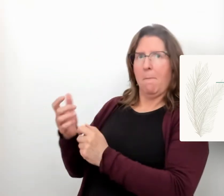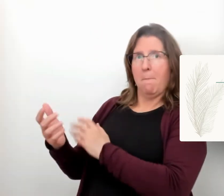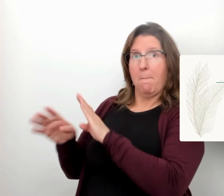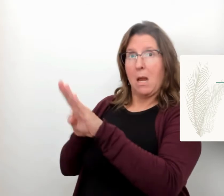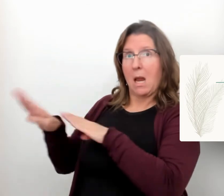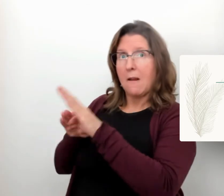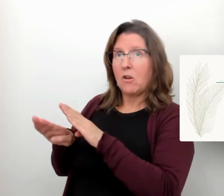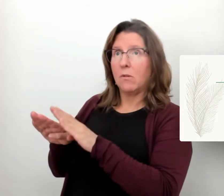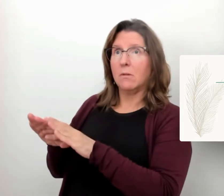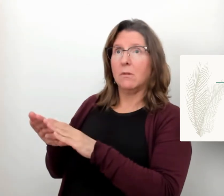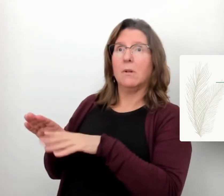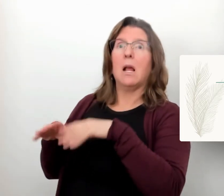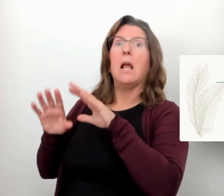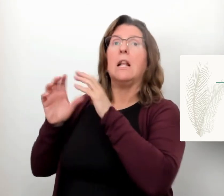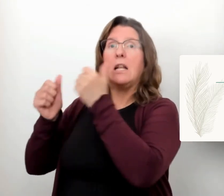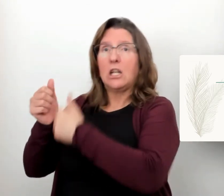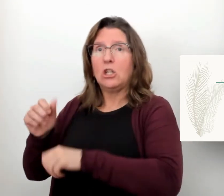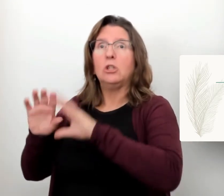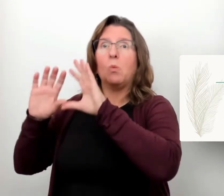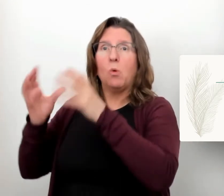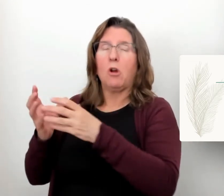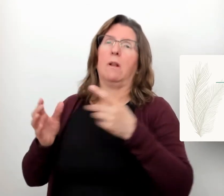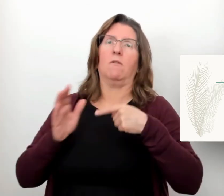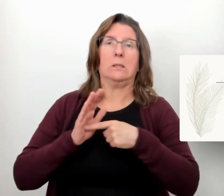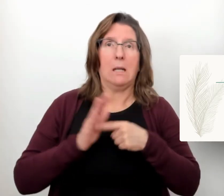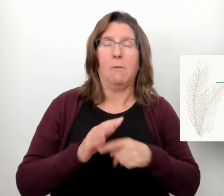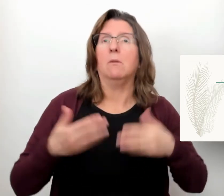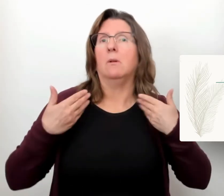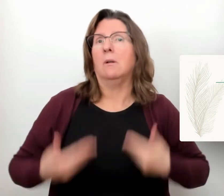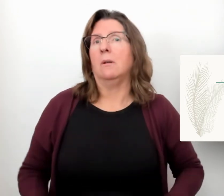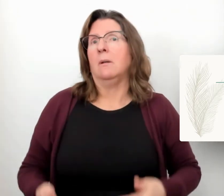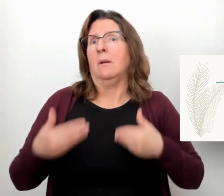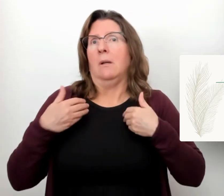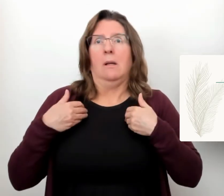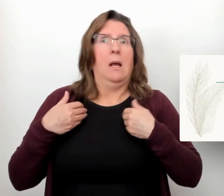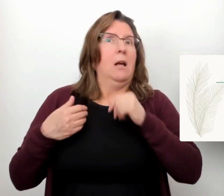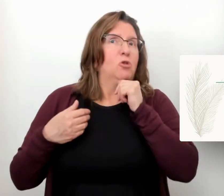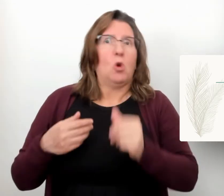Navigating both worlds has to be learned.